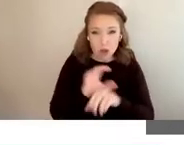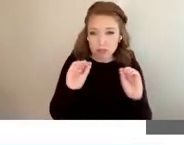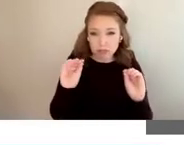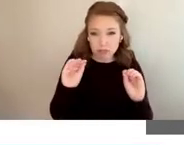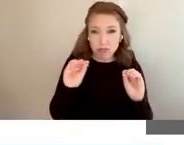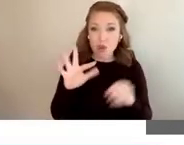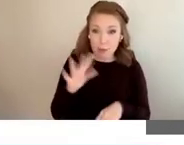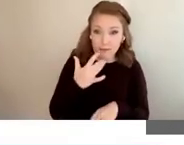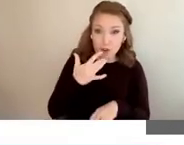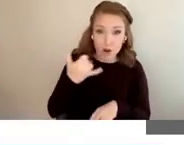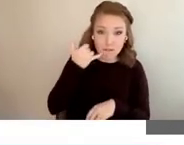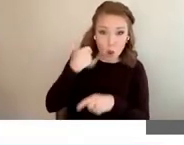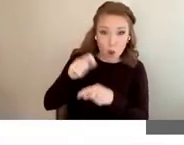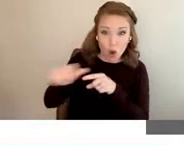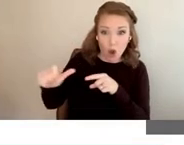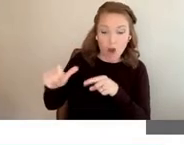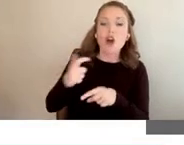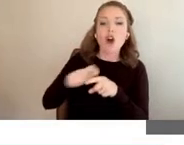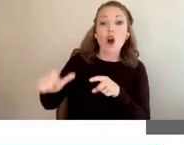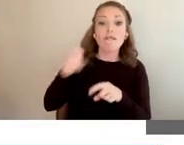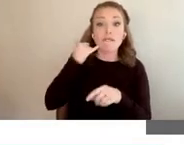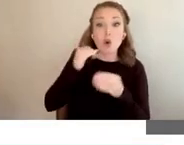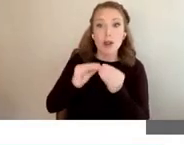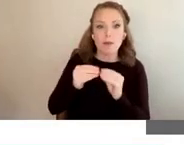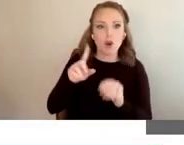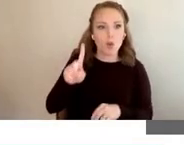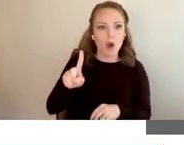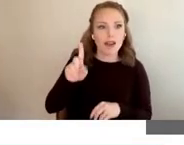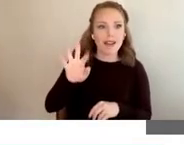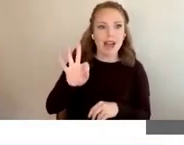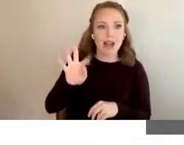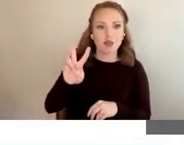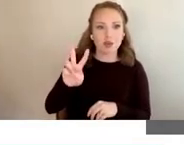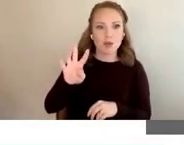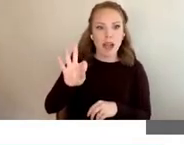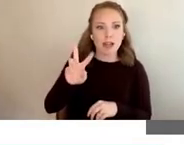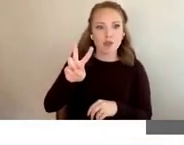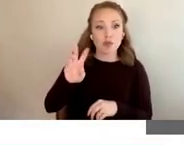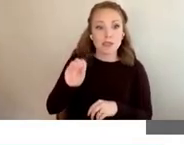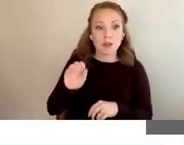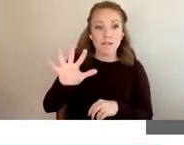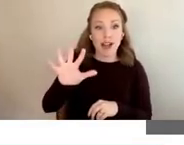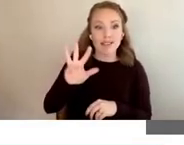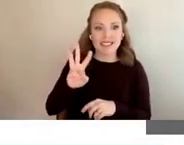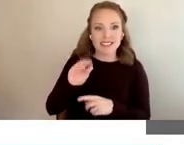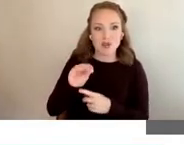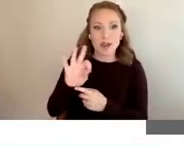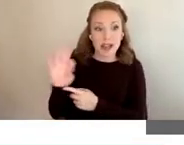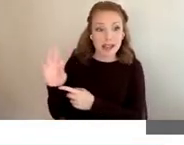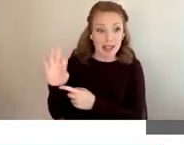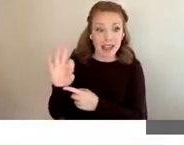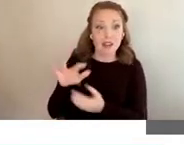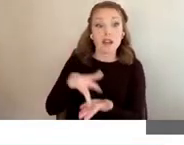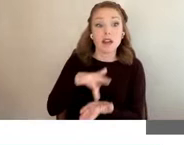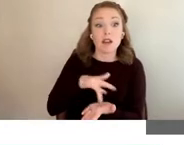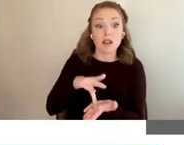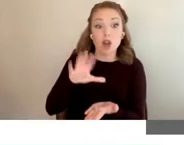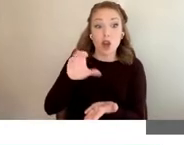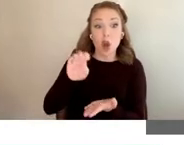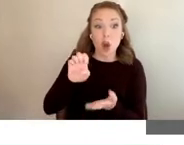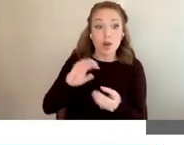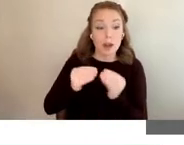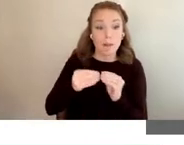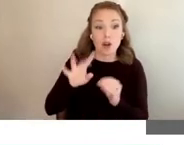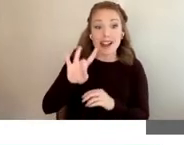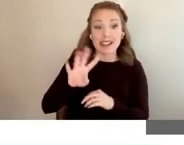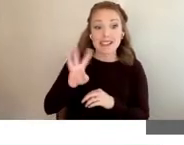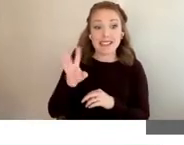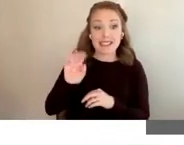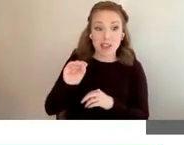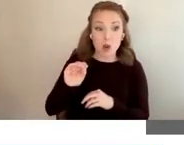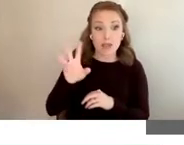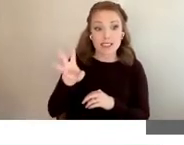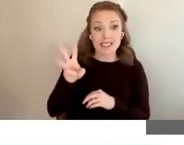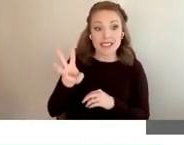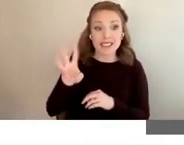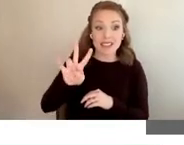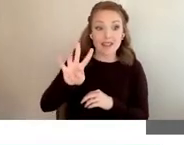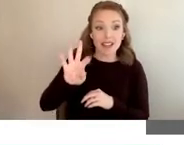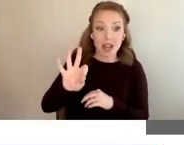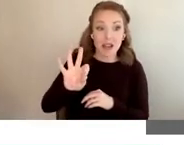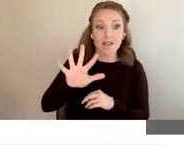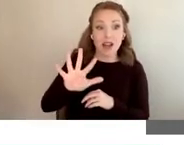dial 1-929-205-6099, code 86066795721.